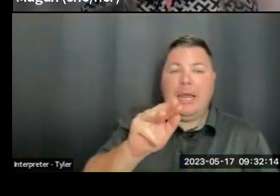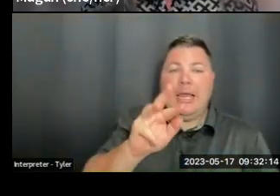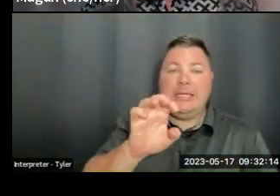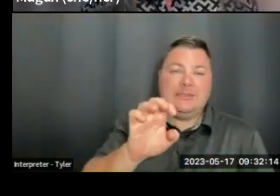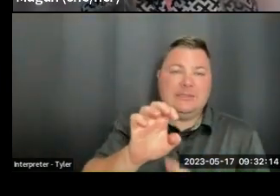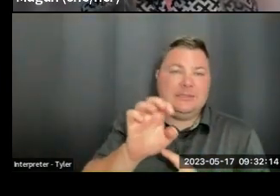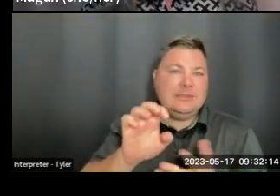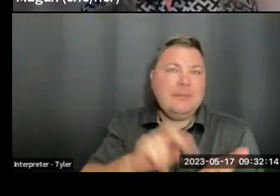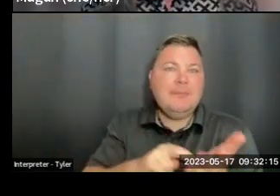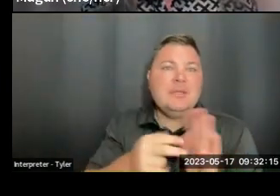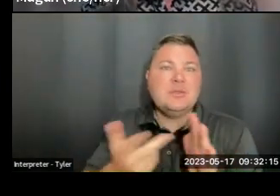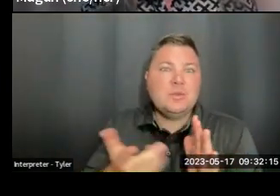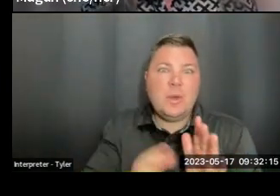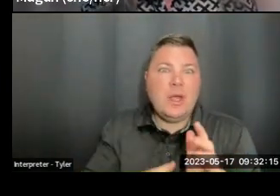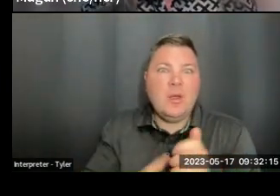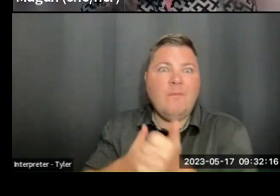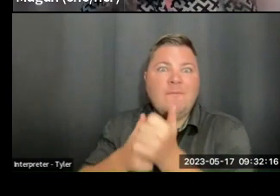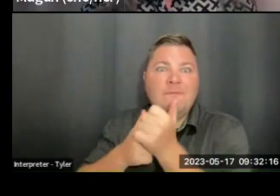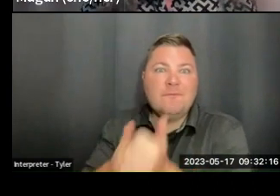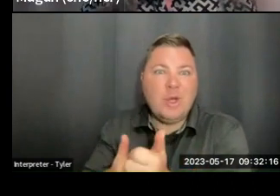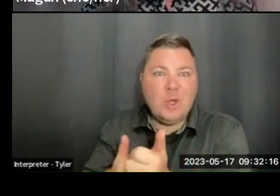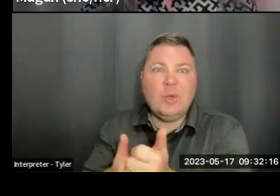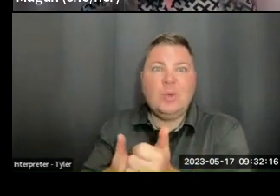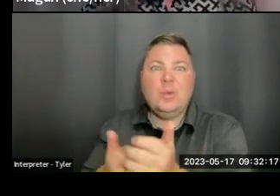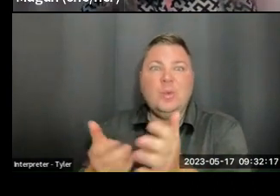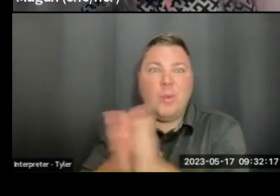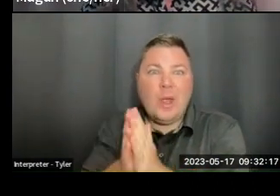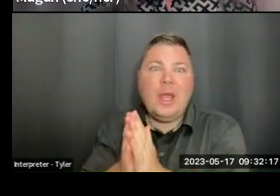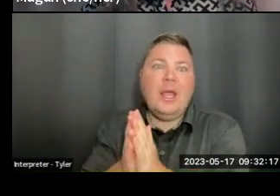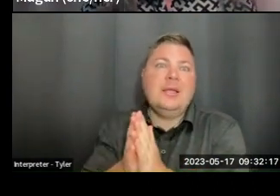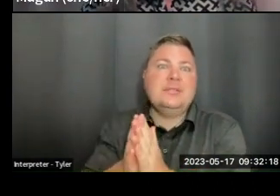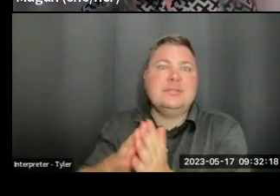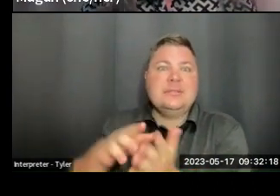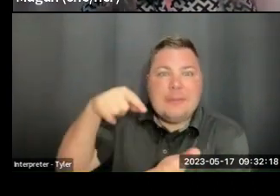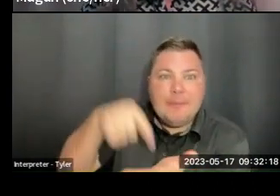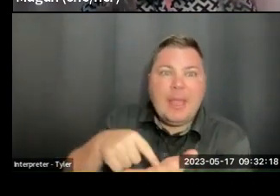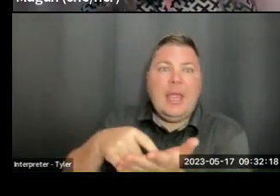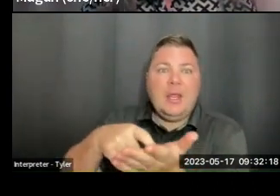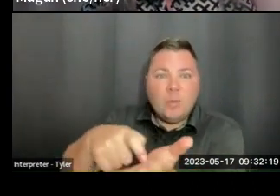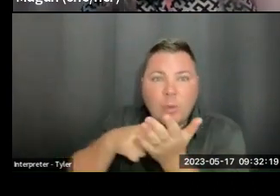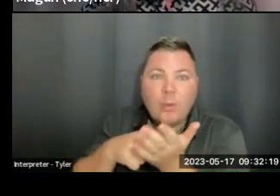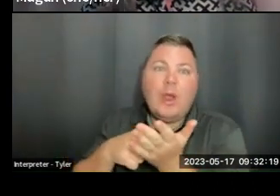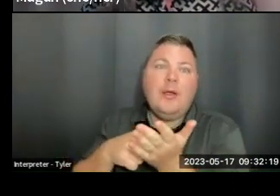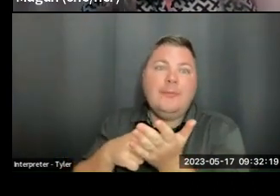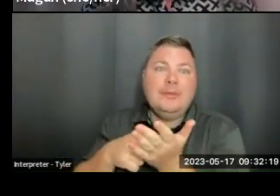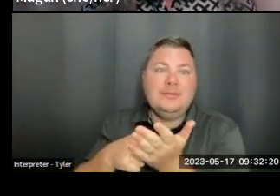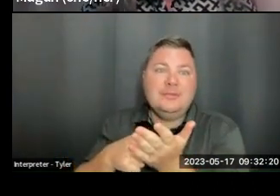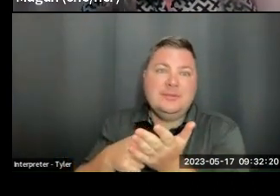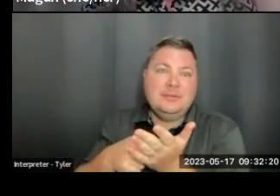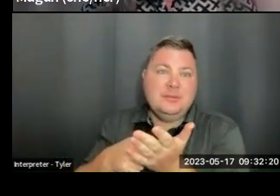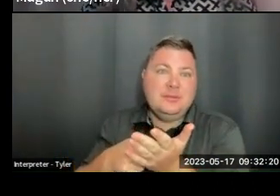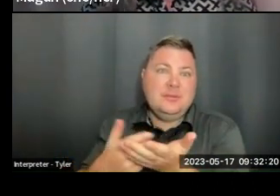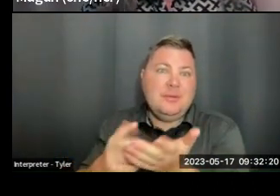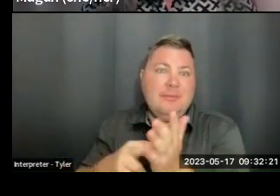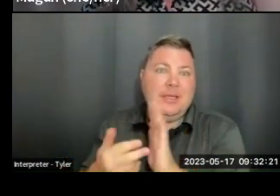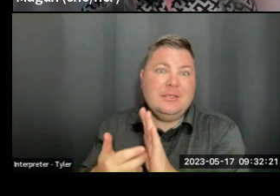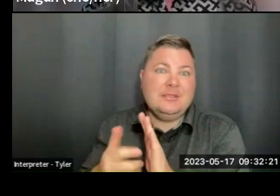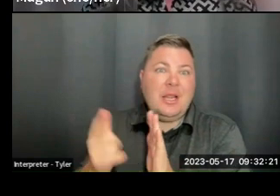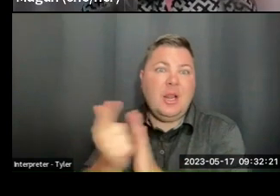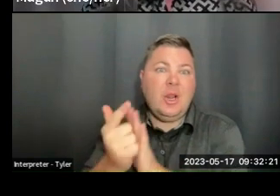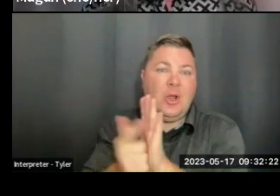Compliance. To act or be in accordance with wishes, requests, demands,